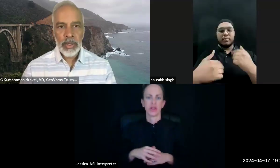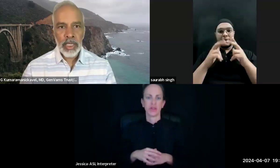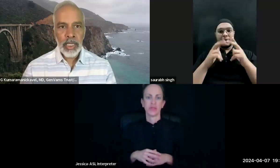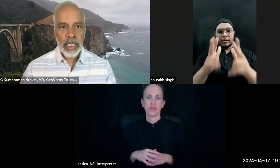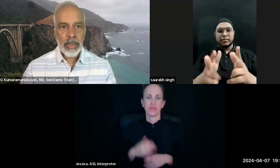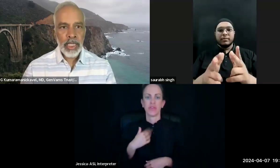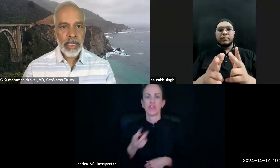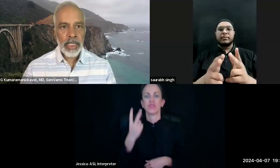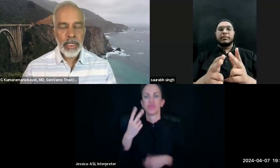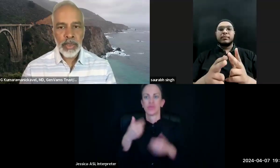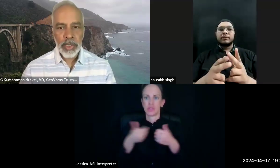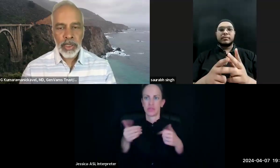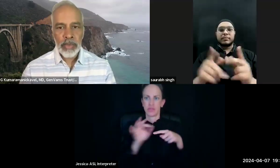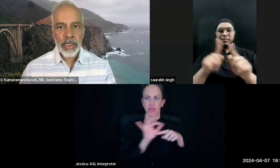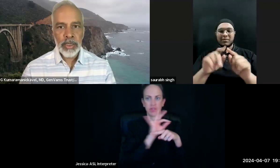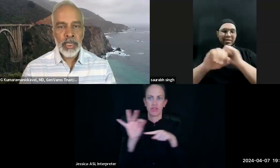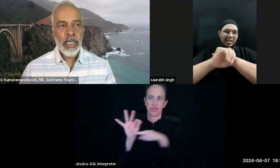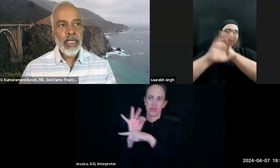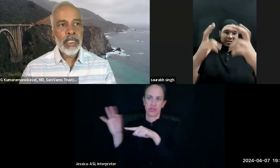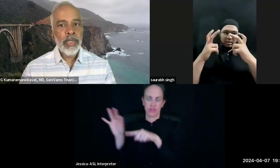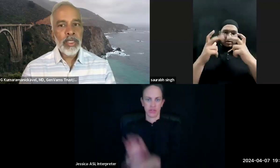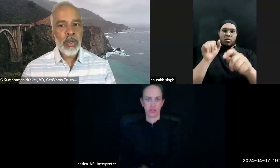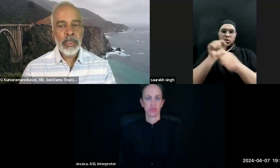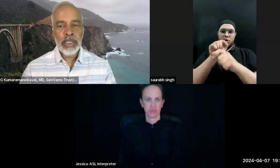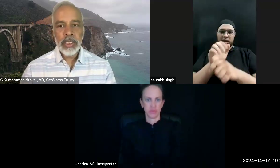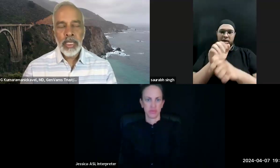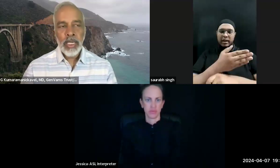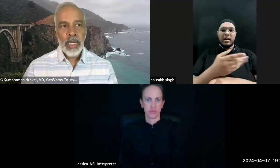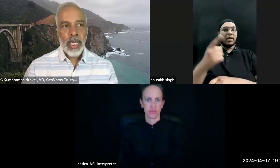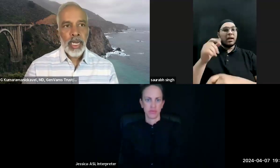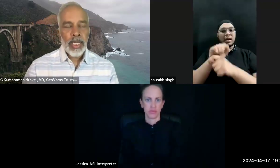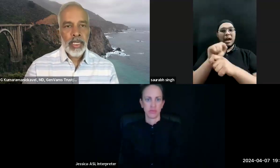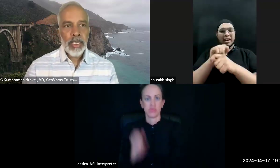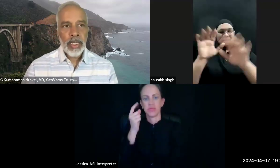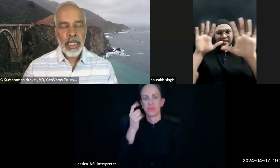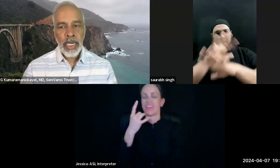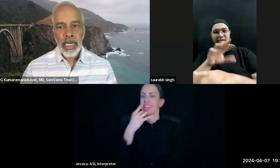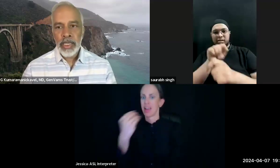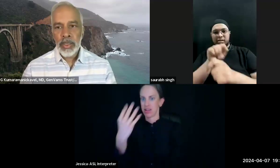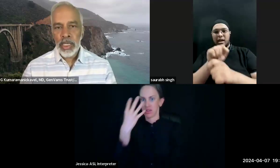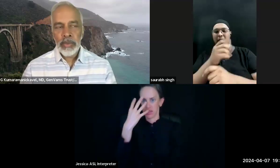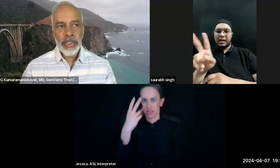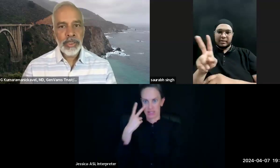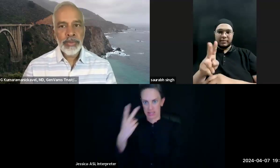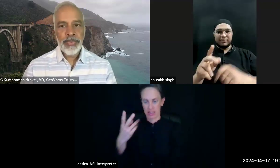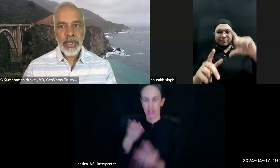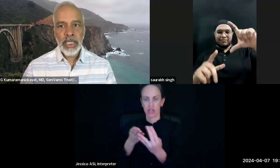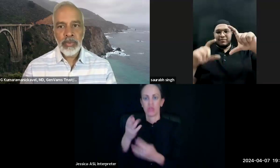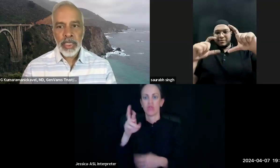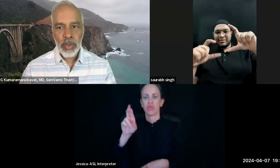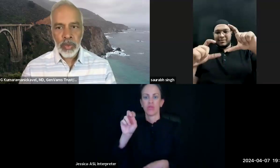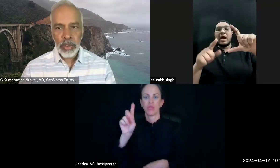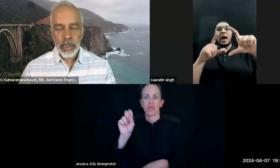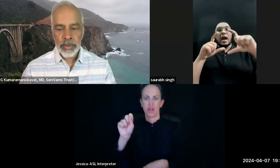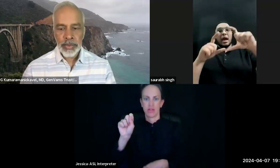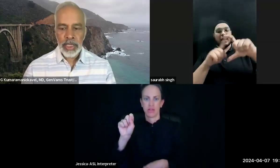or less light perception is by the rods and daylight or color vision is by the cones. And they